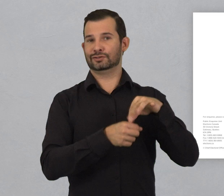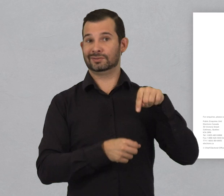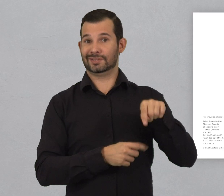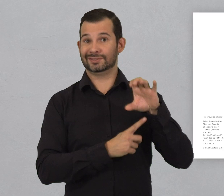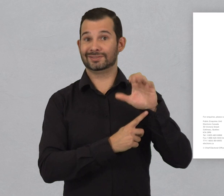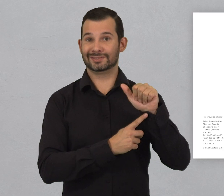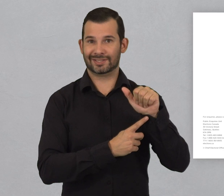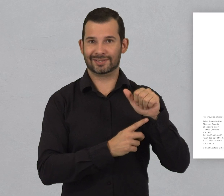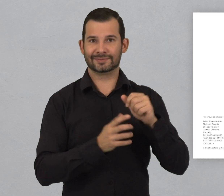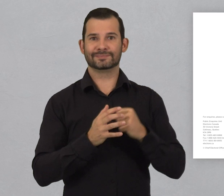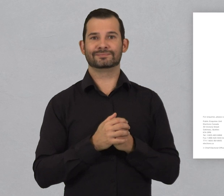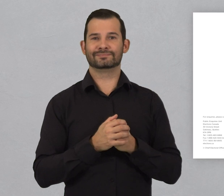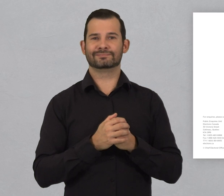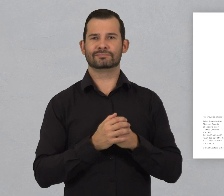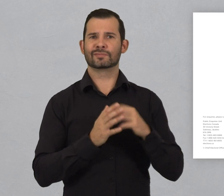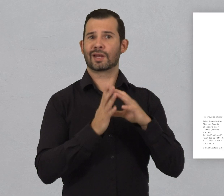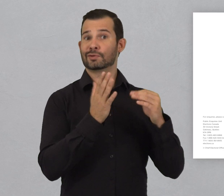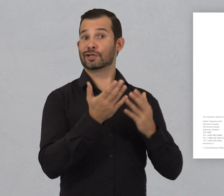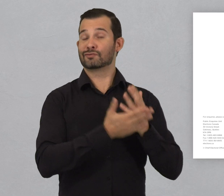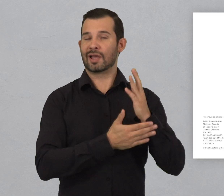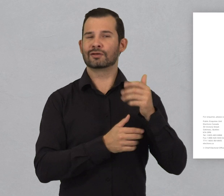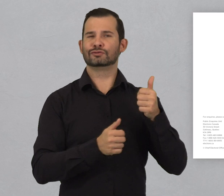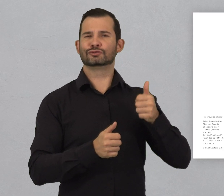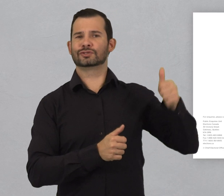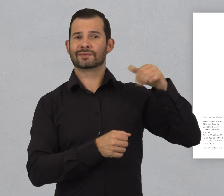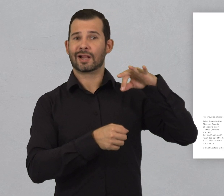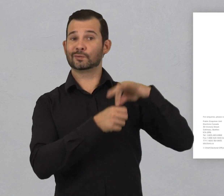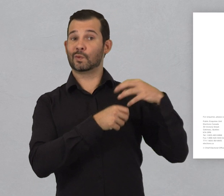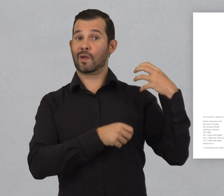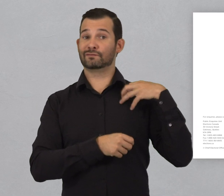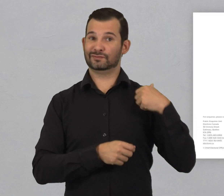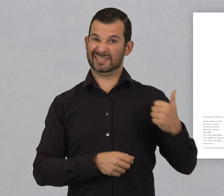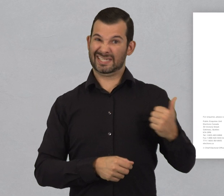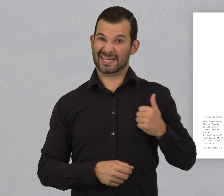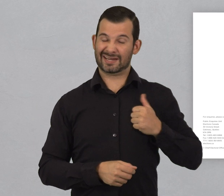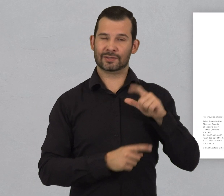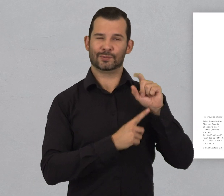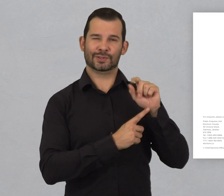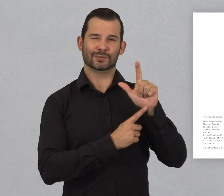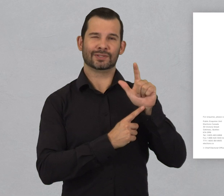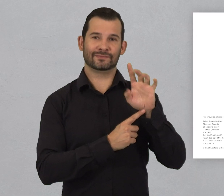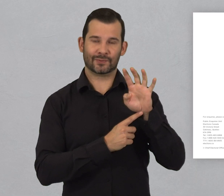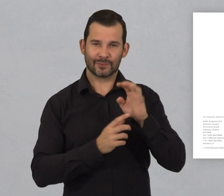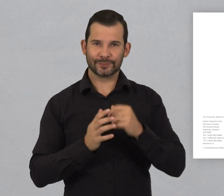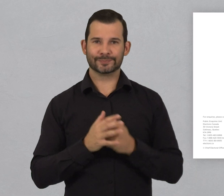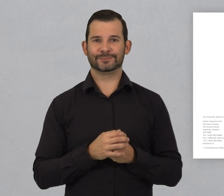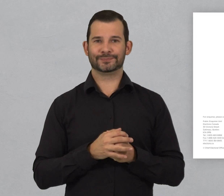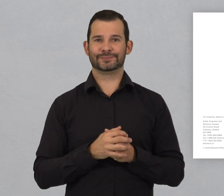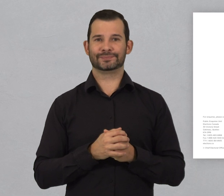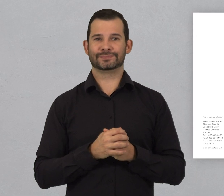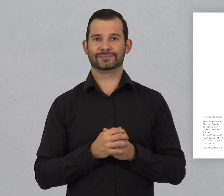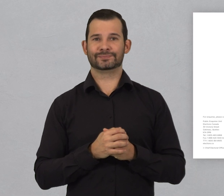© copyright Chief Electoral Officer of Canada, 2024